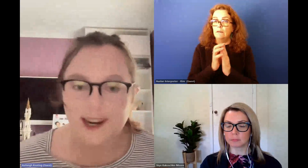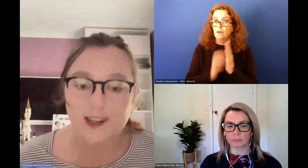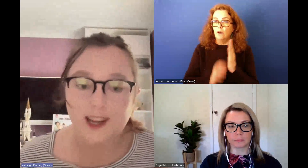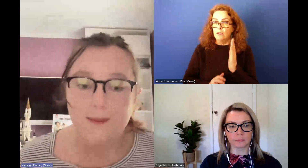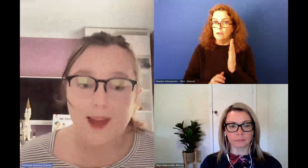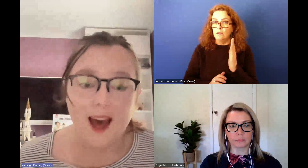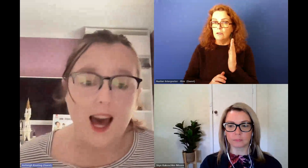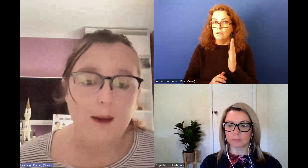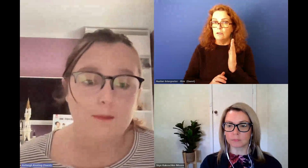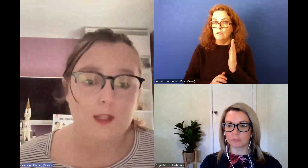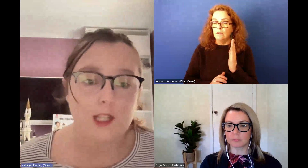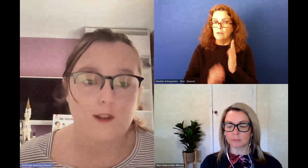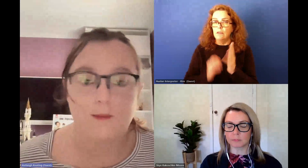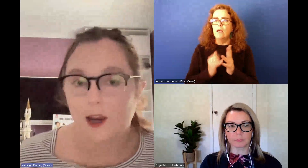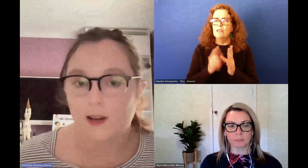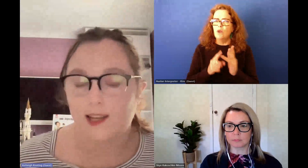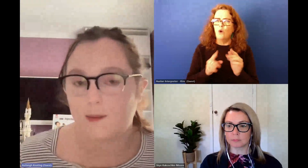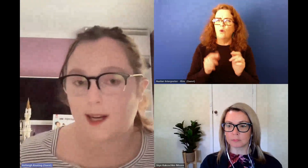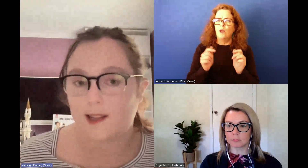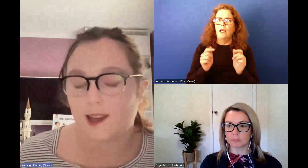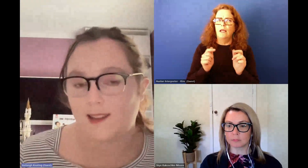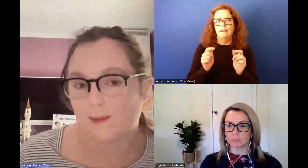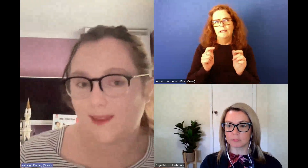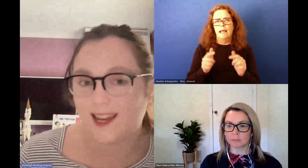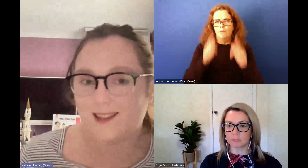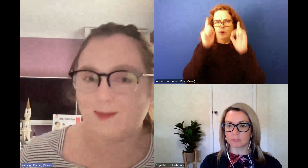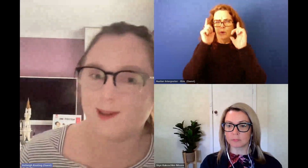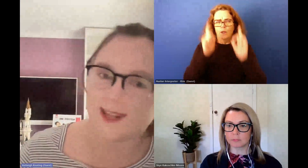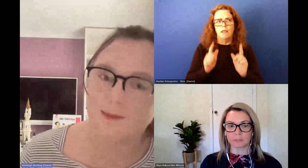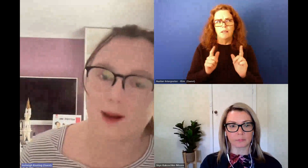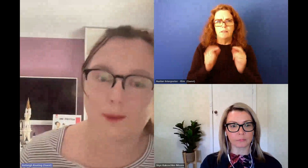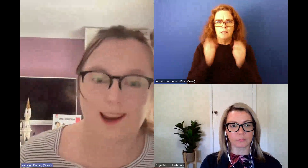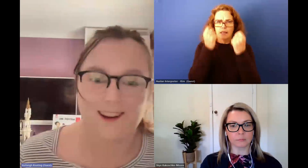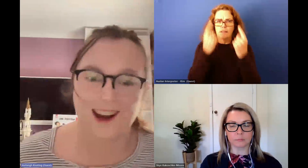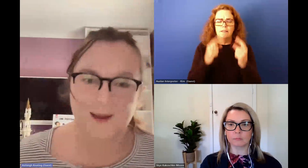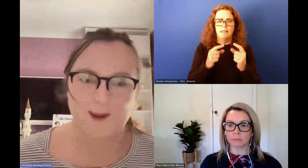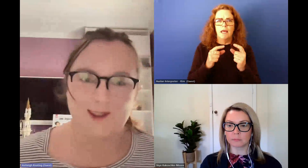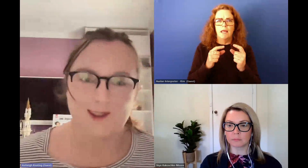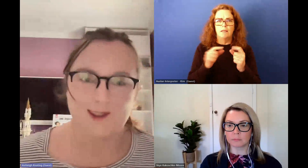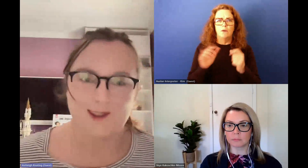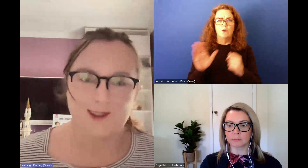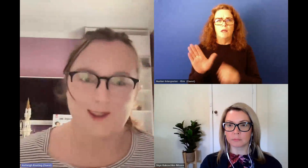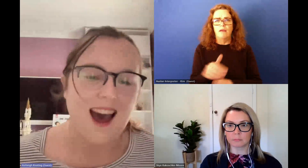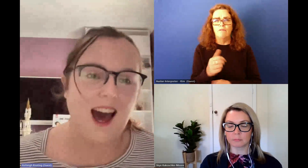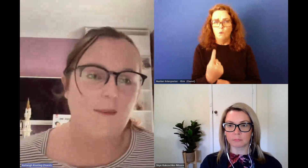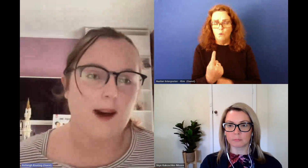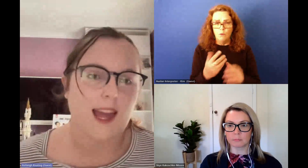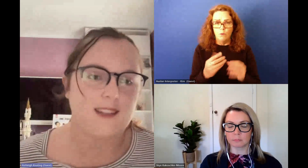stereotype to use my own experience as was mentioned in my bio I am autistic.